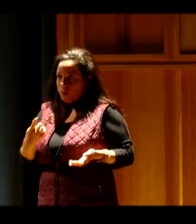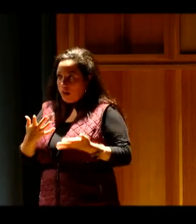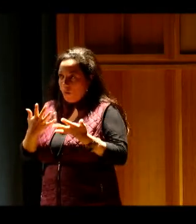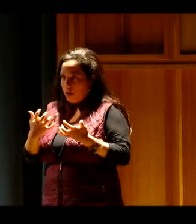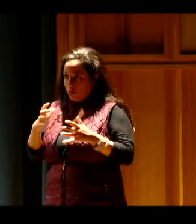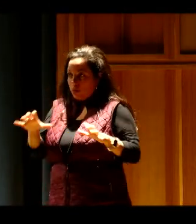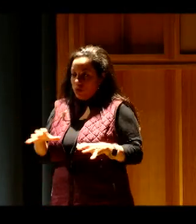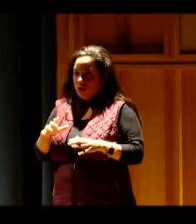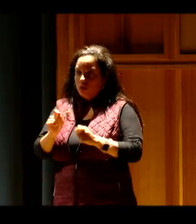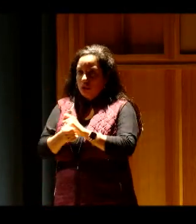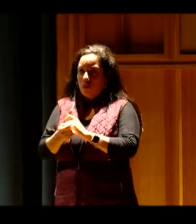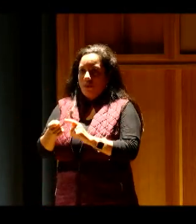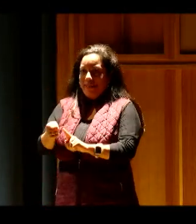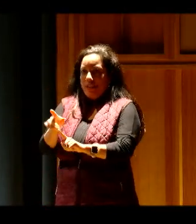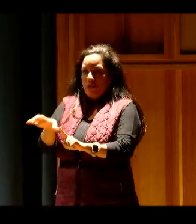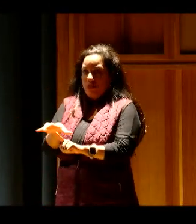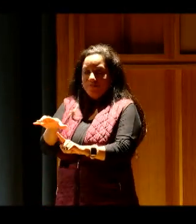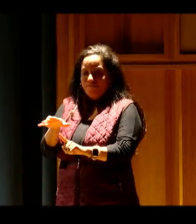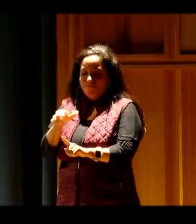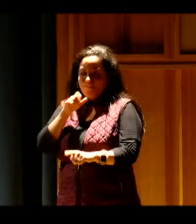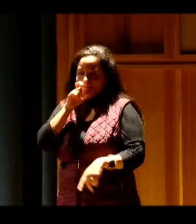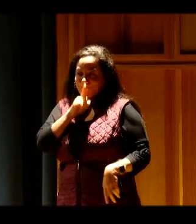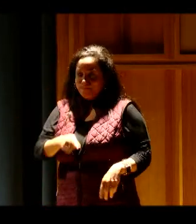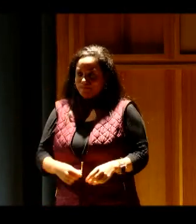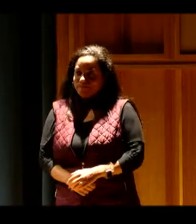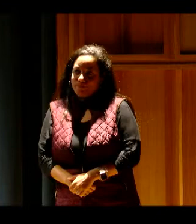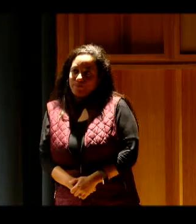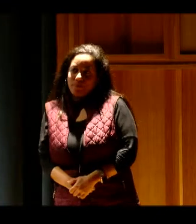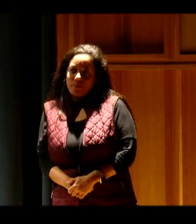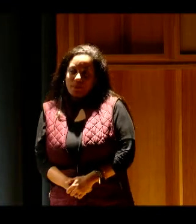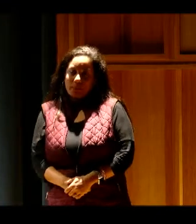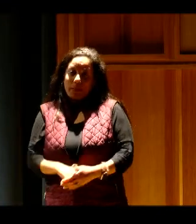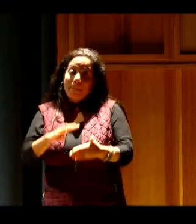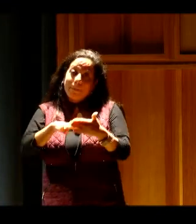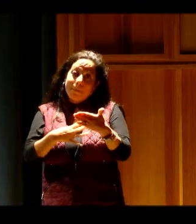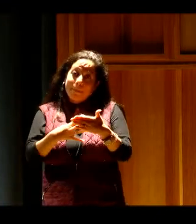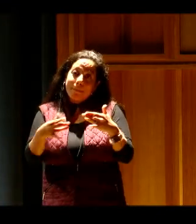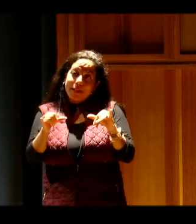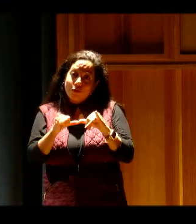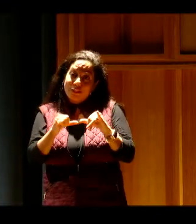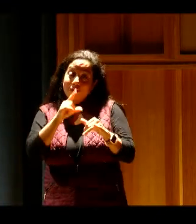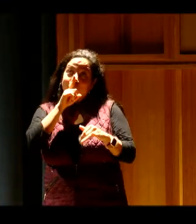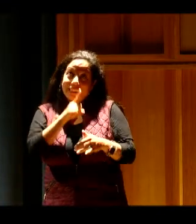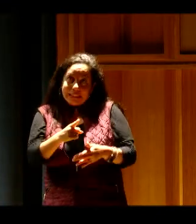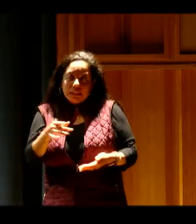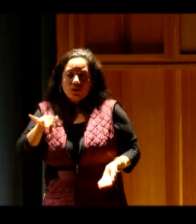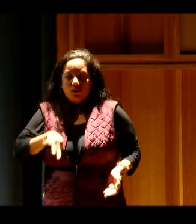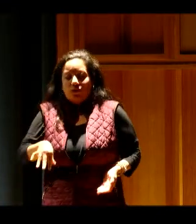And of course that wasn't the case, however metrics have been really, really useful to us.